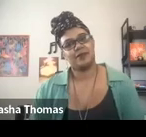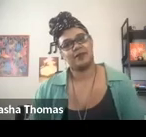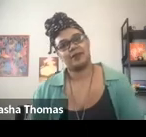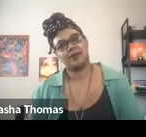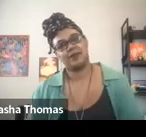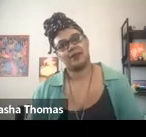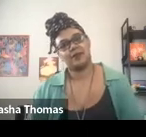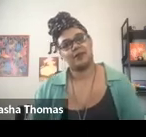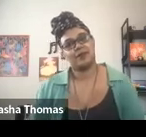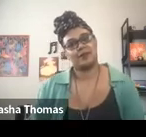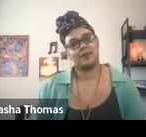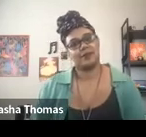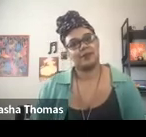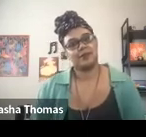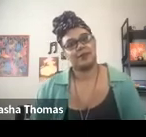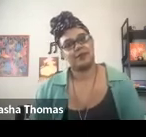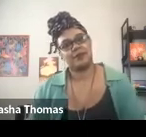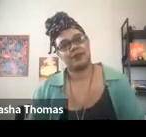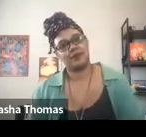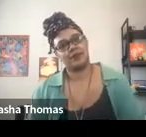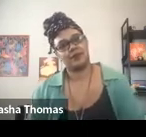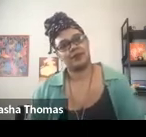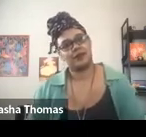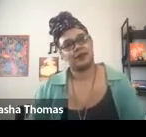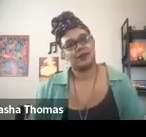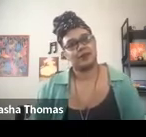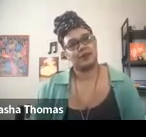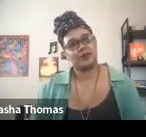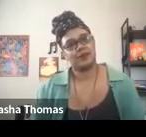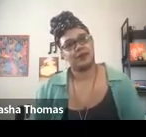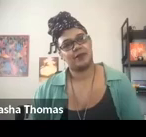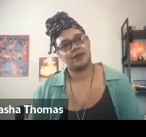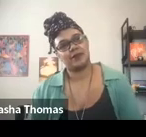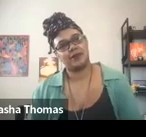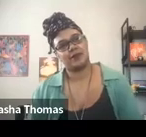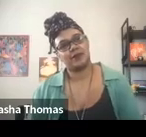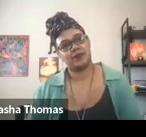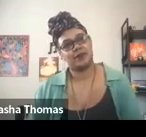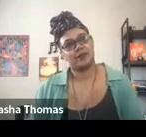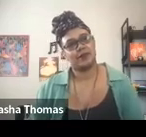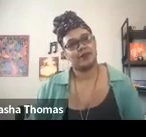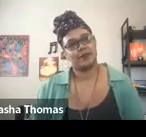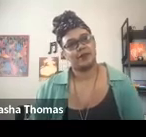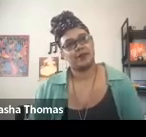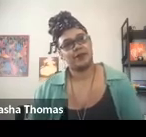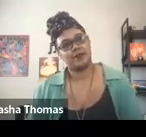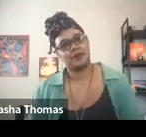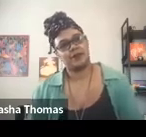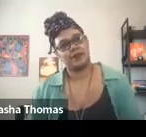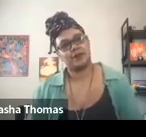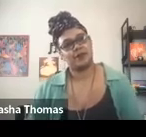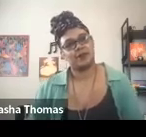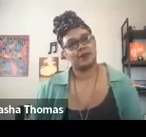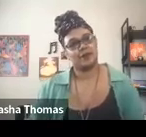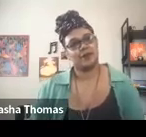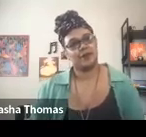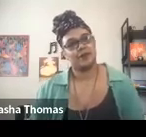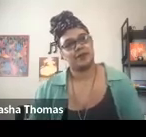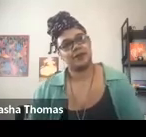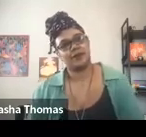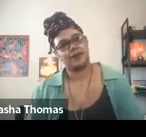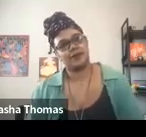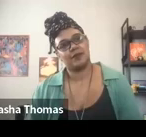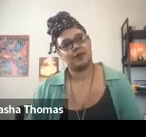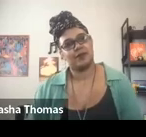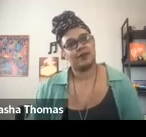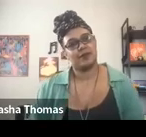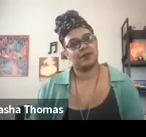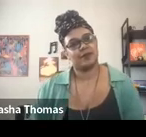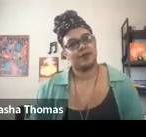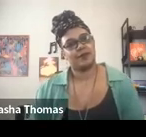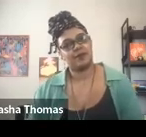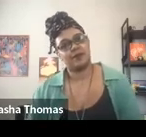Blue swirls into the seafoam.